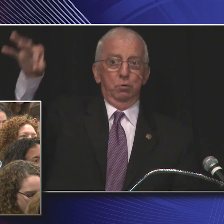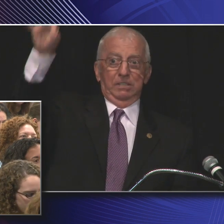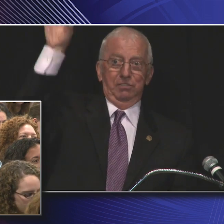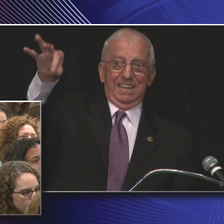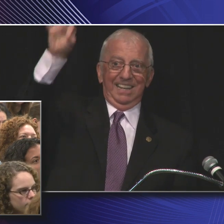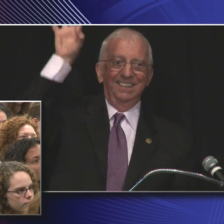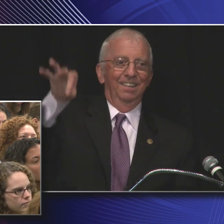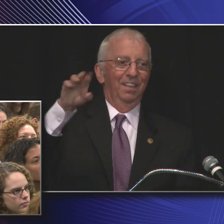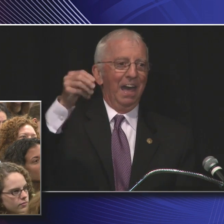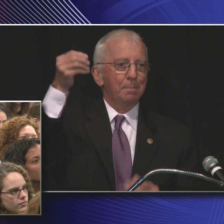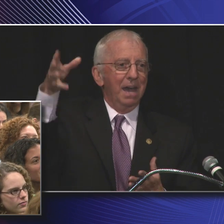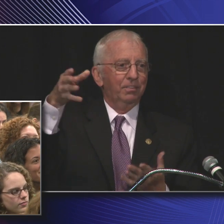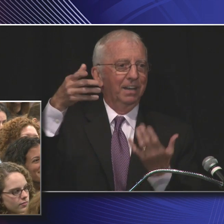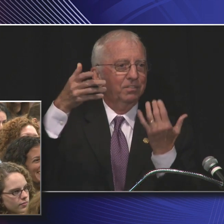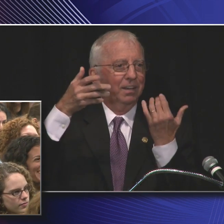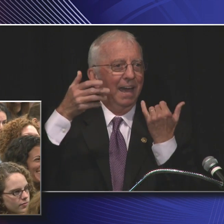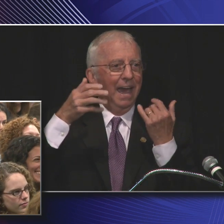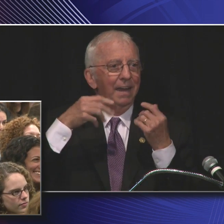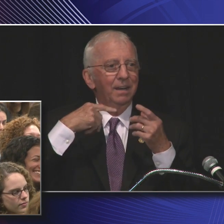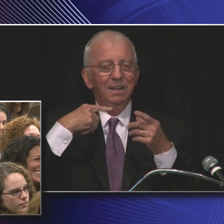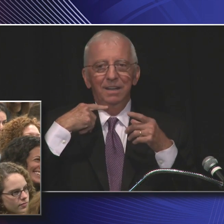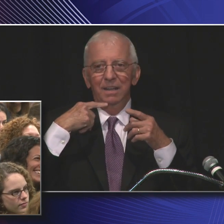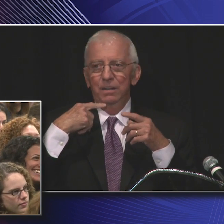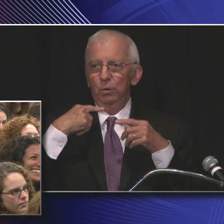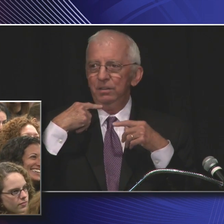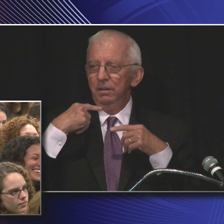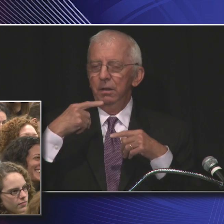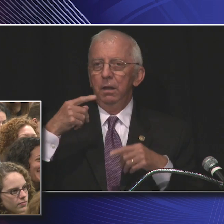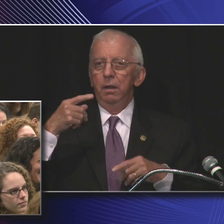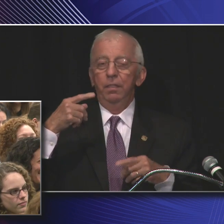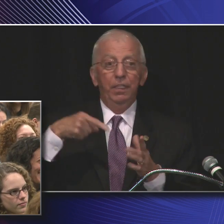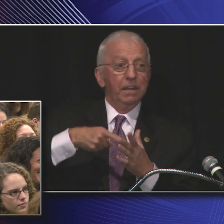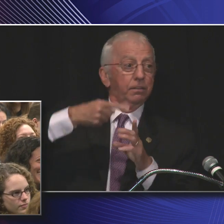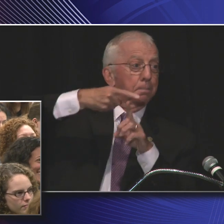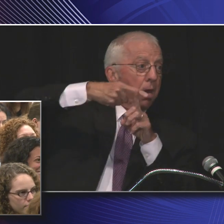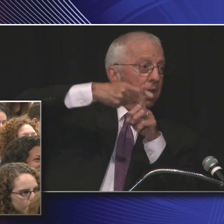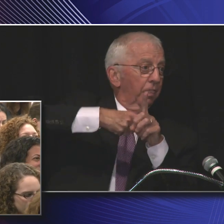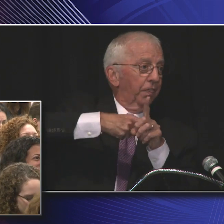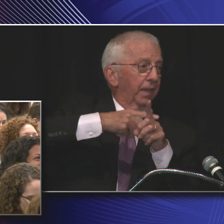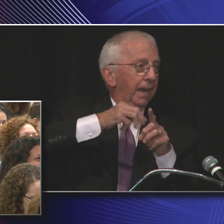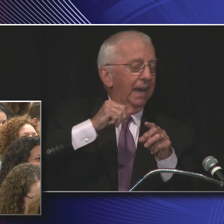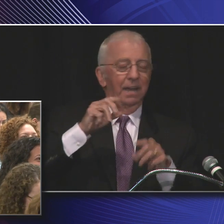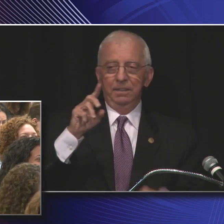preaching that message. And you know this month is